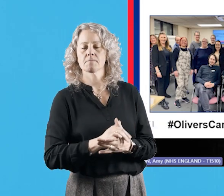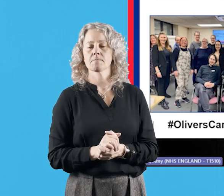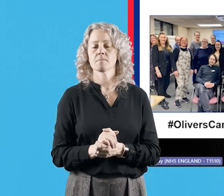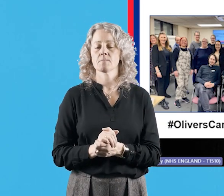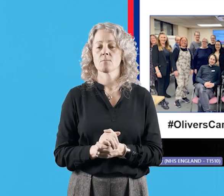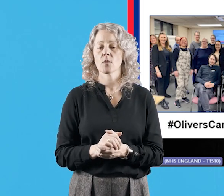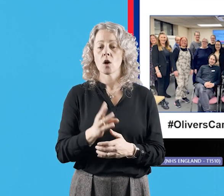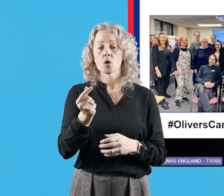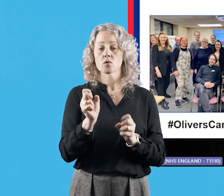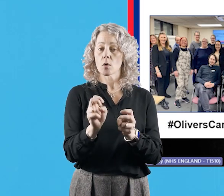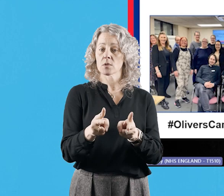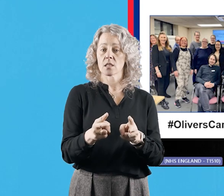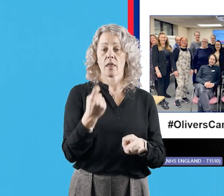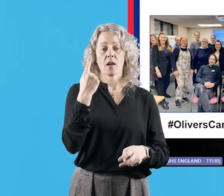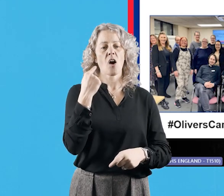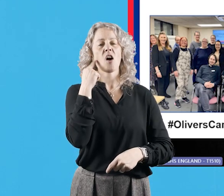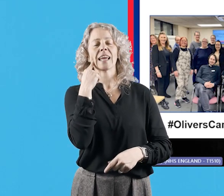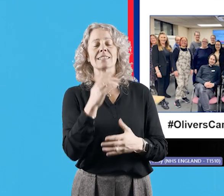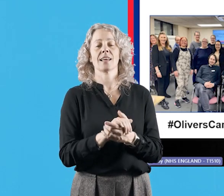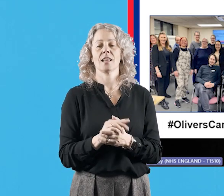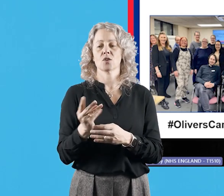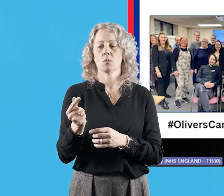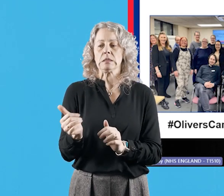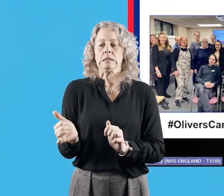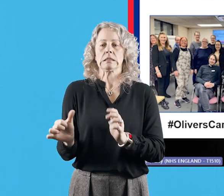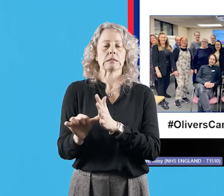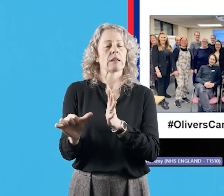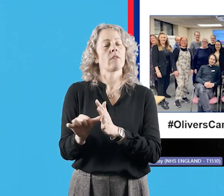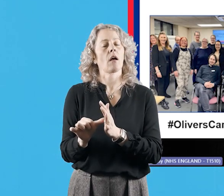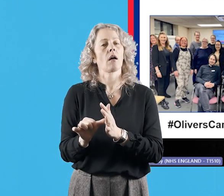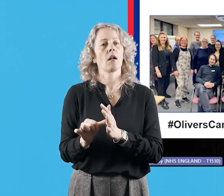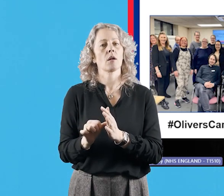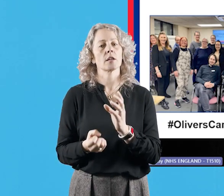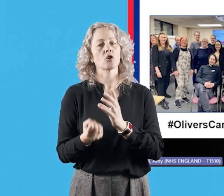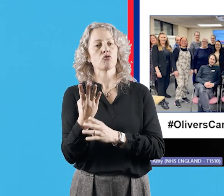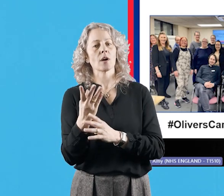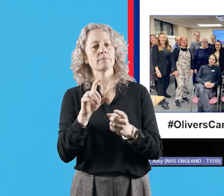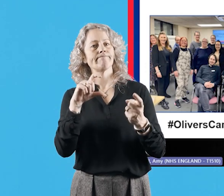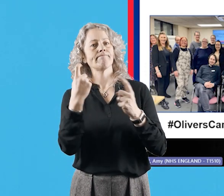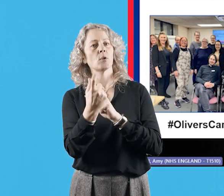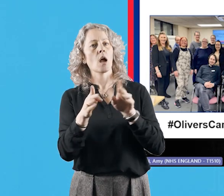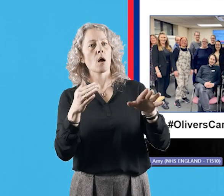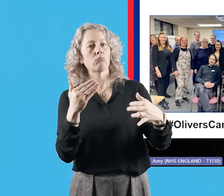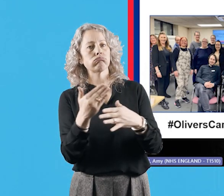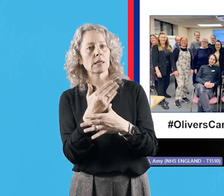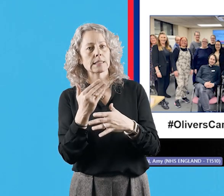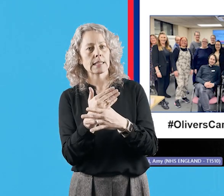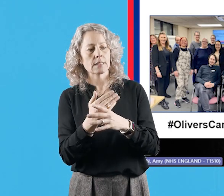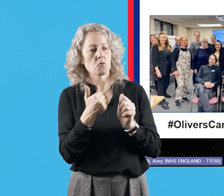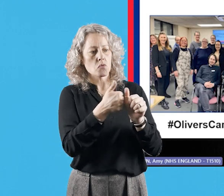some have found it easier than others. It's about developing those communities of practise and supporting each other. OK,